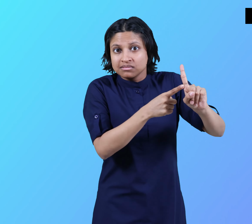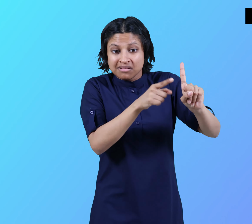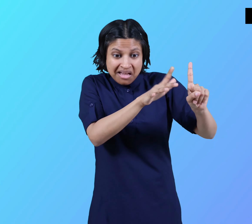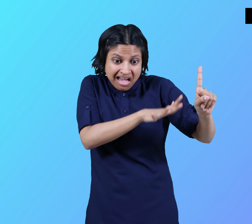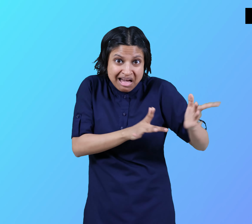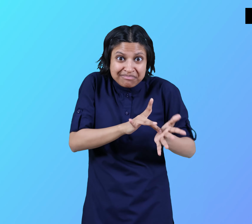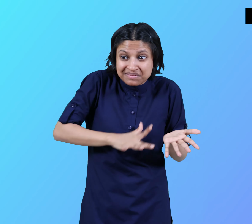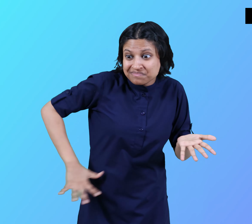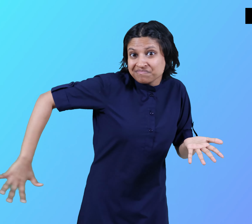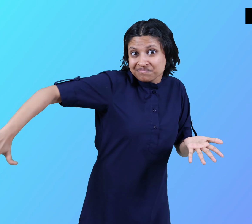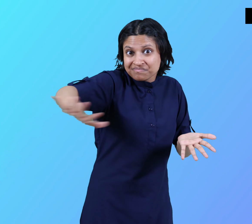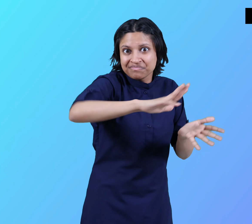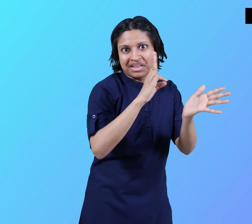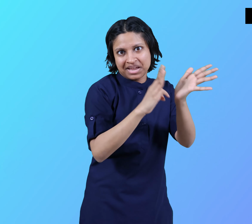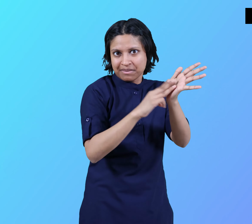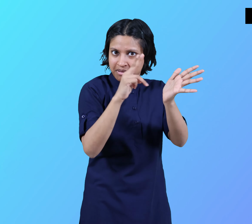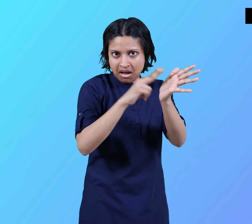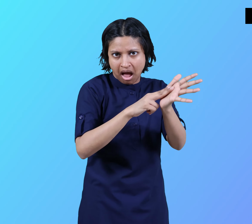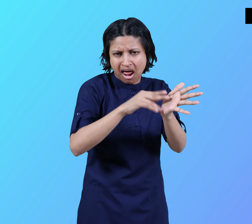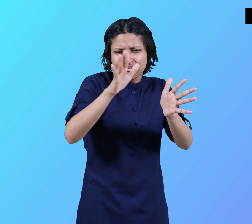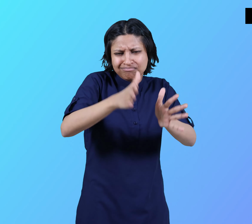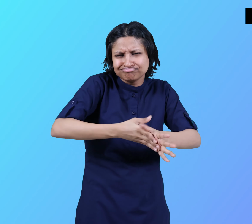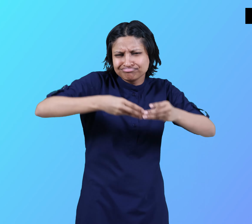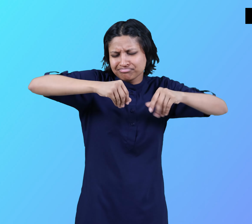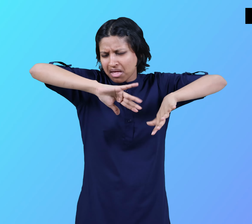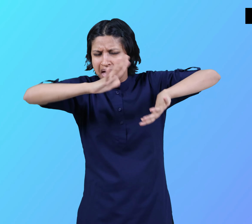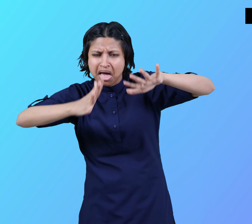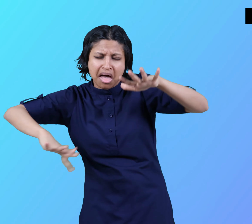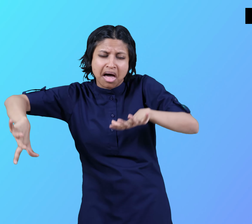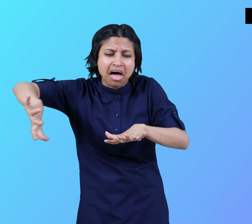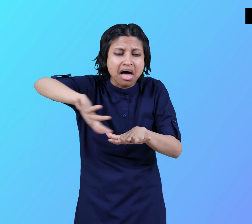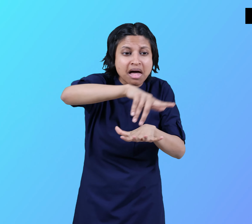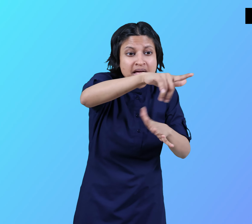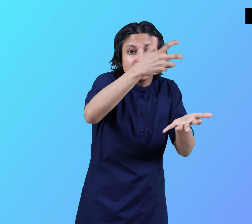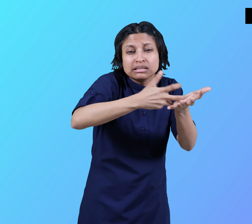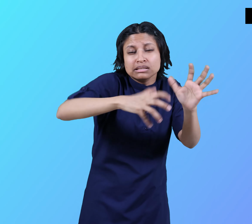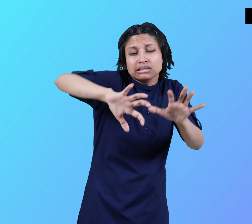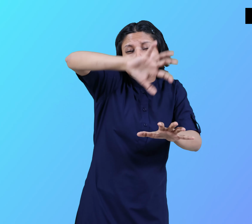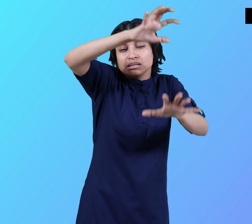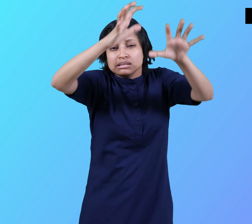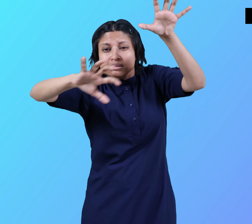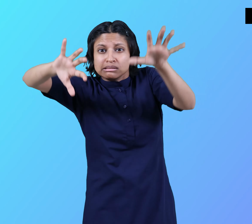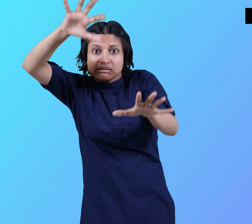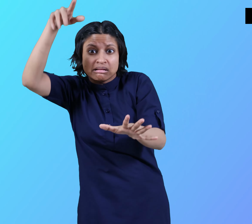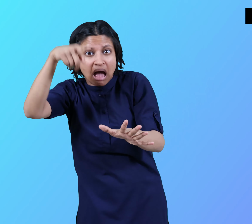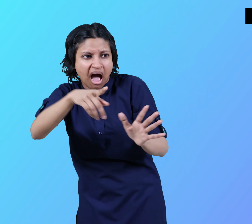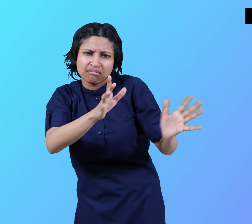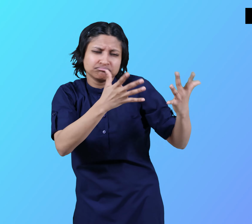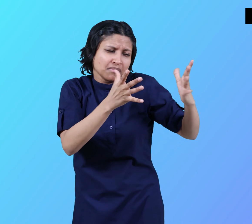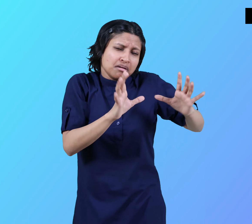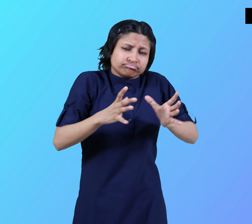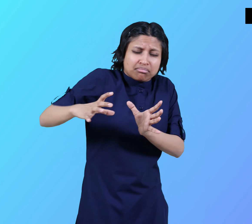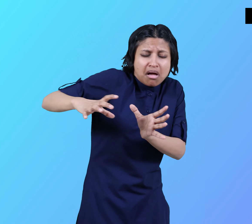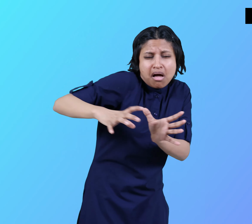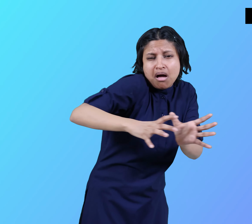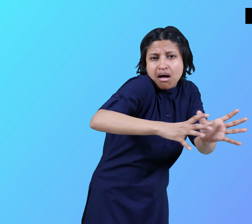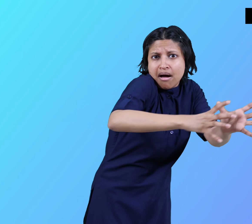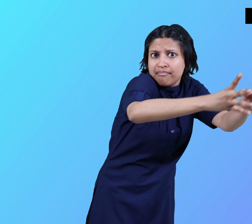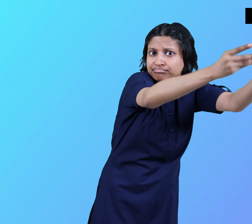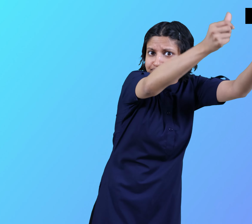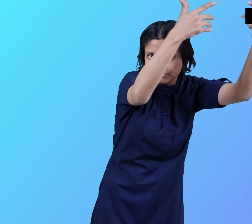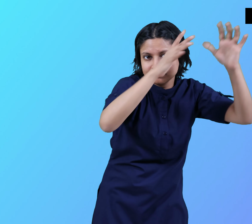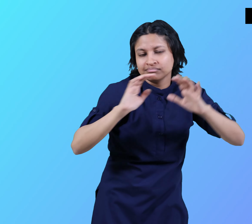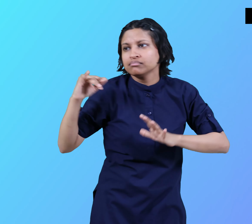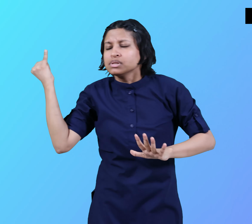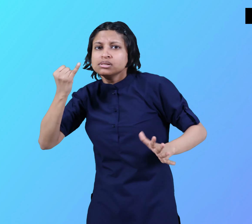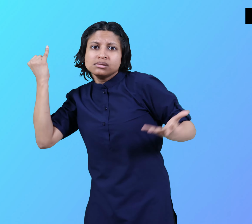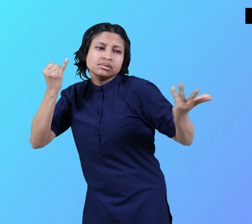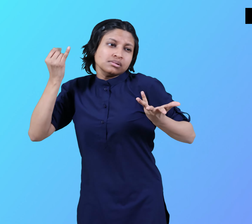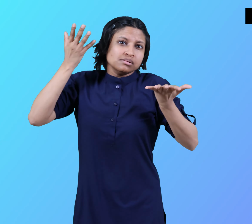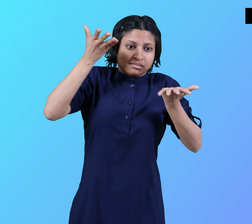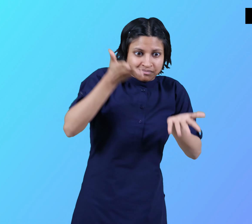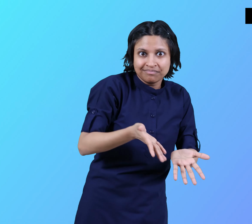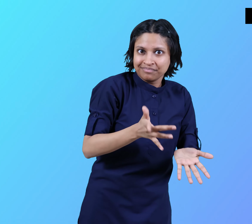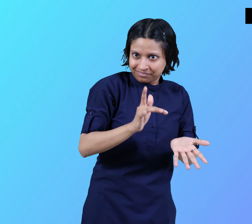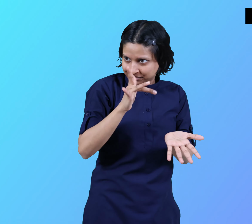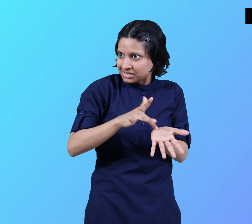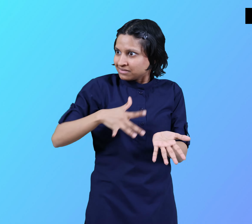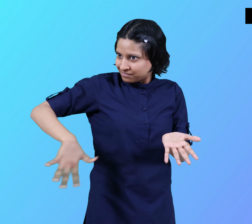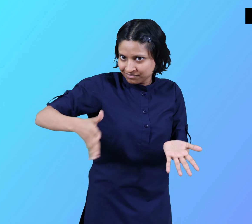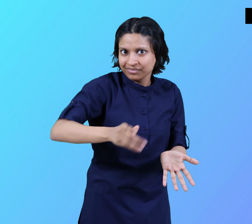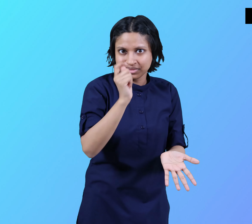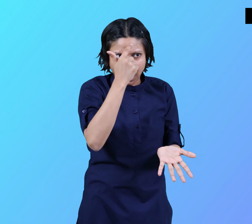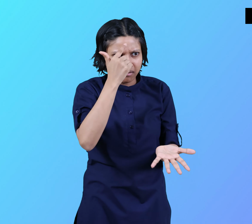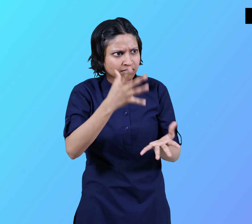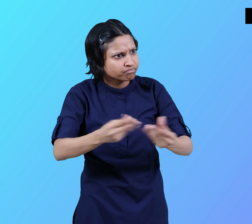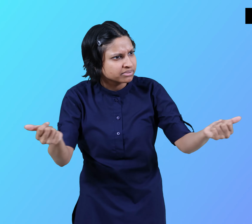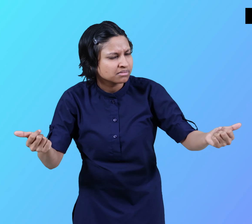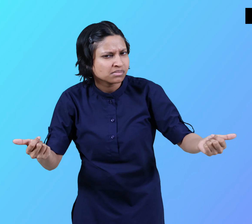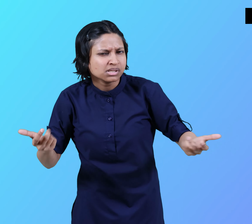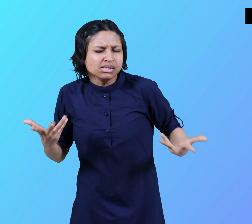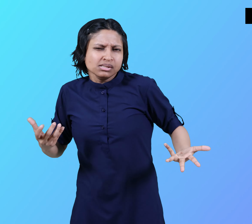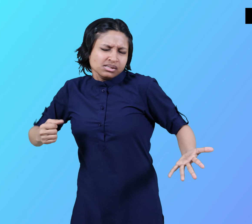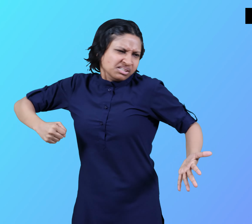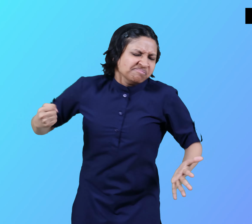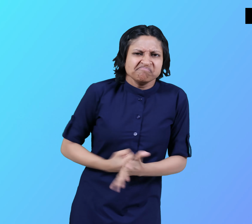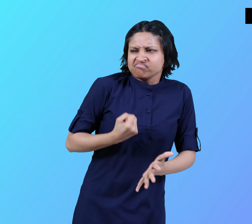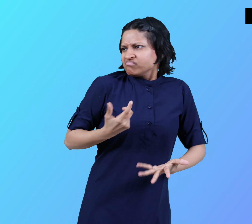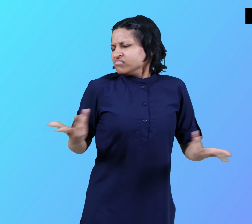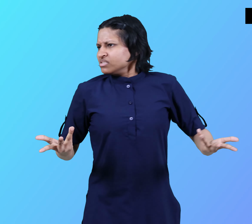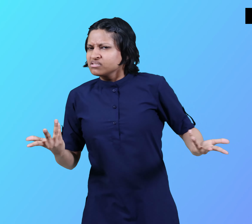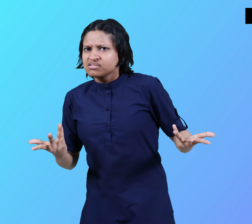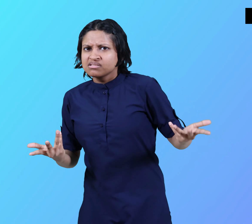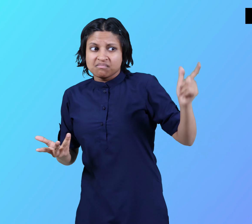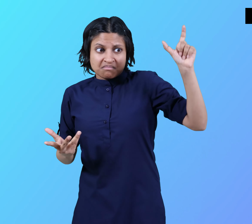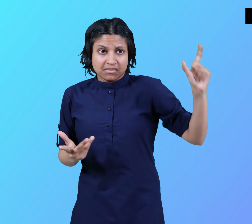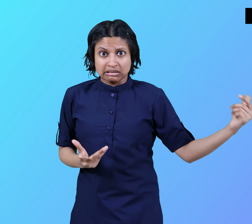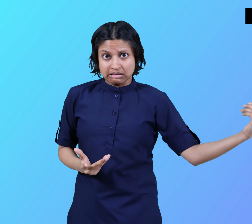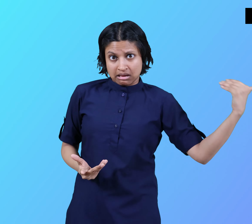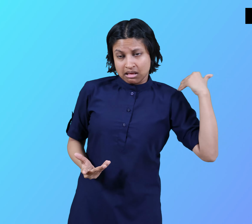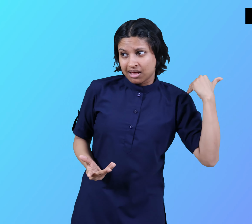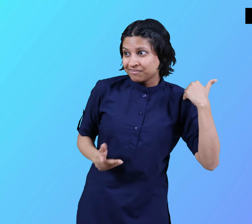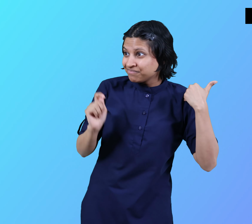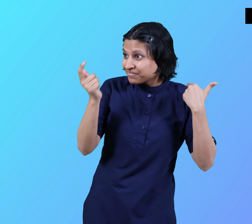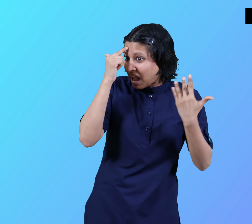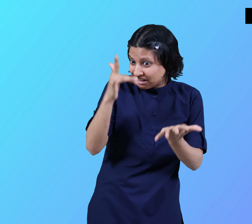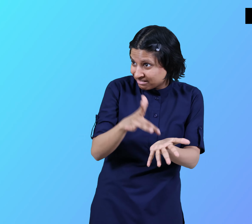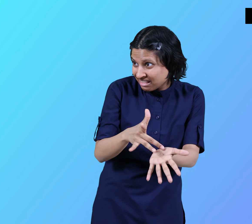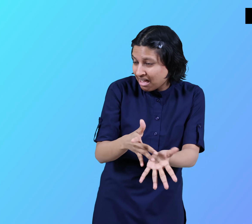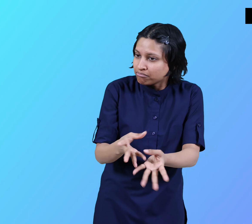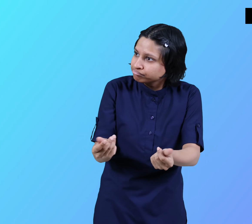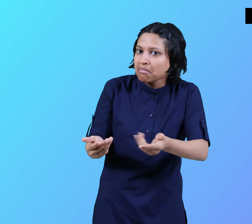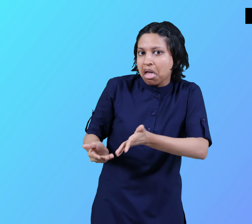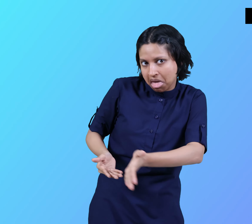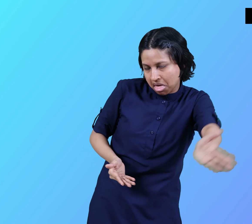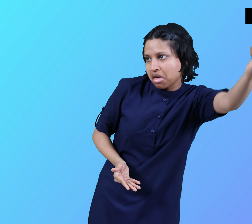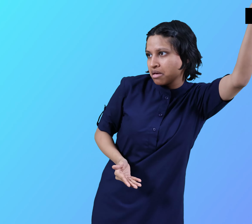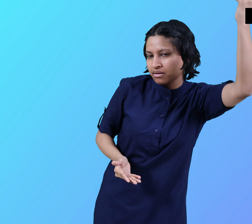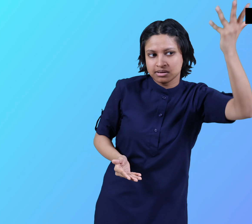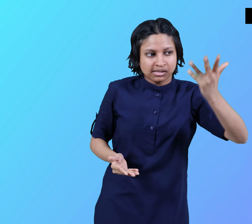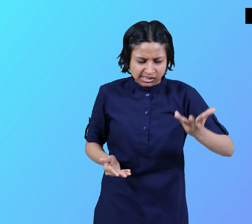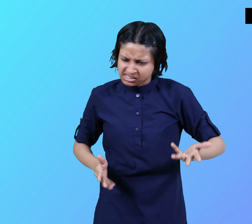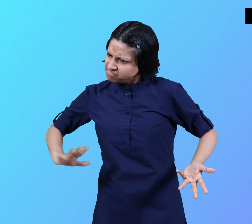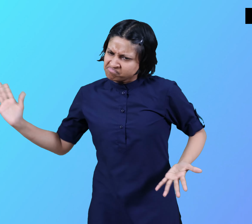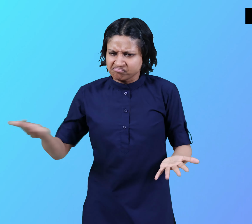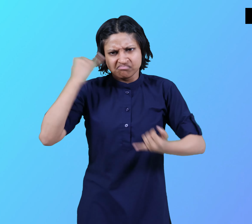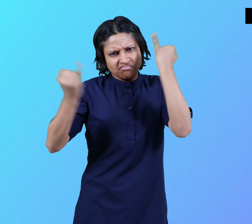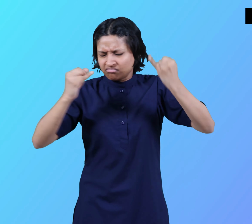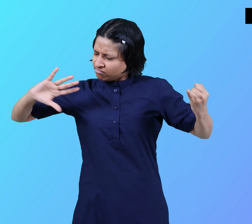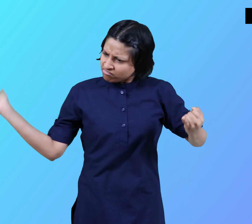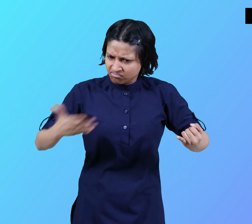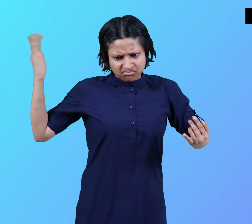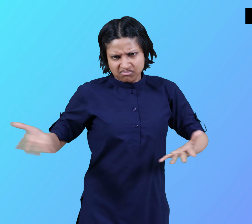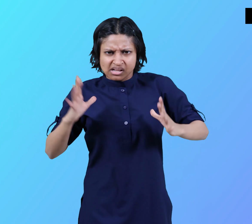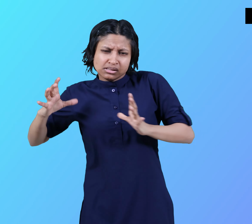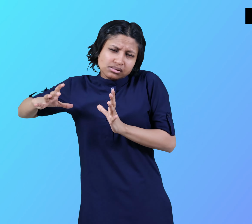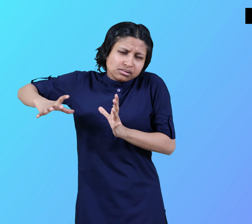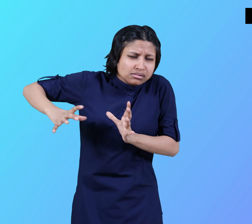So David then went down to “The Rock” in the desert of Maon. Saul heard that David had gone there, so Saul went to that place to find him.